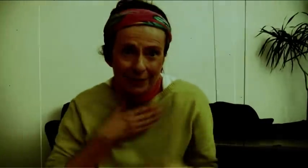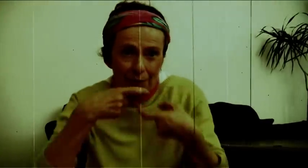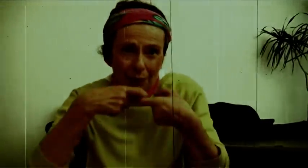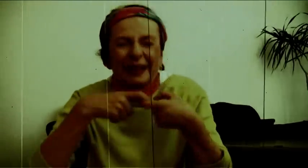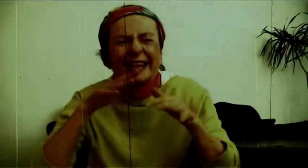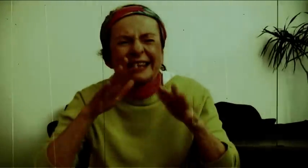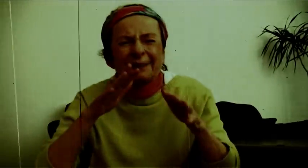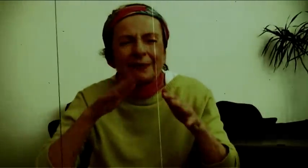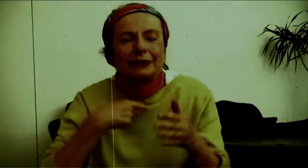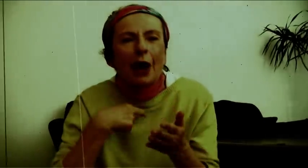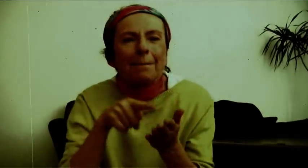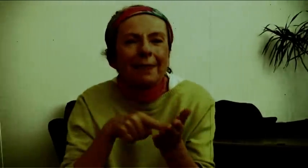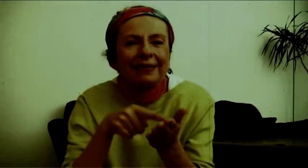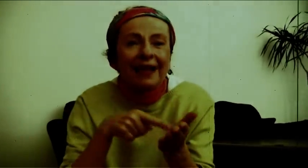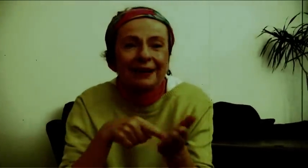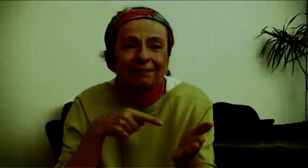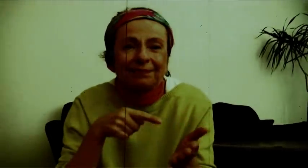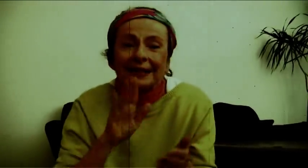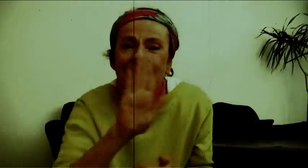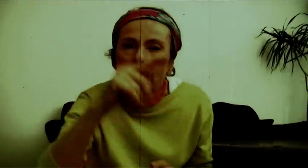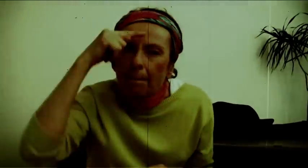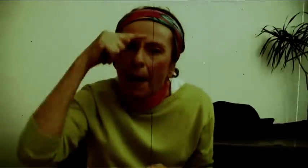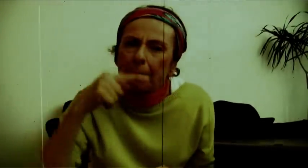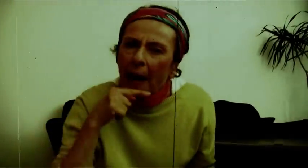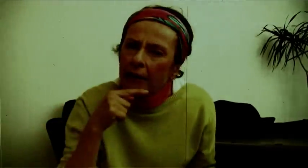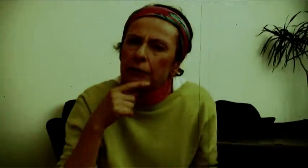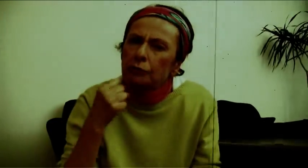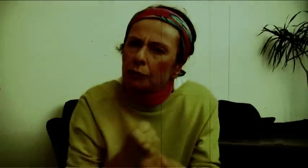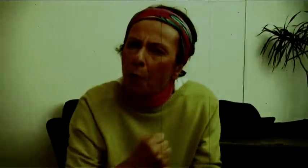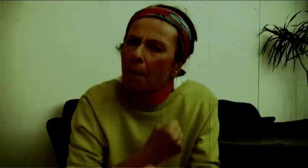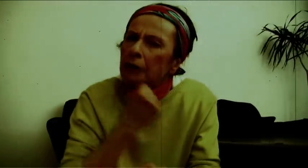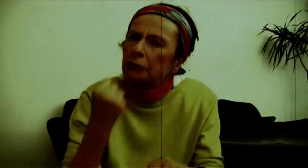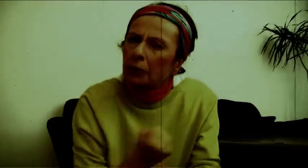My brother... I mean your father works